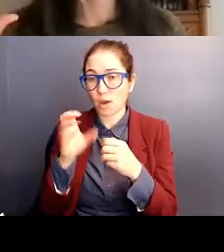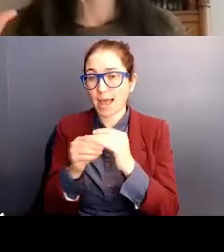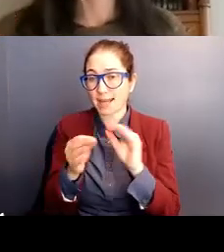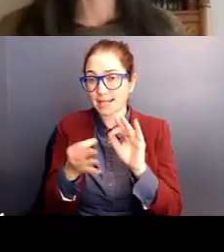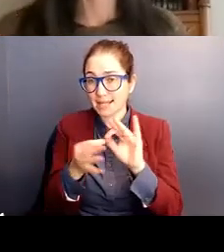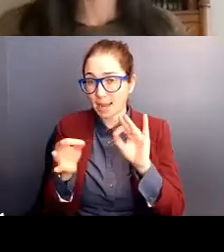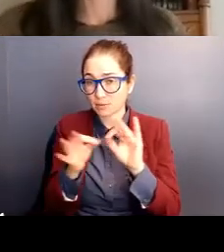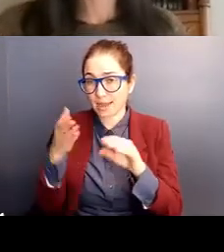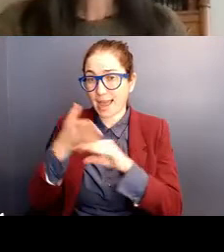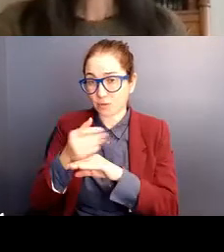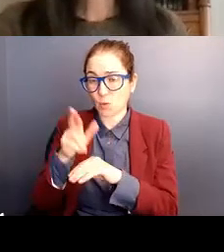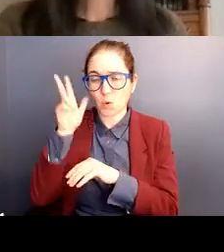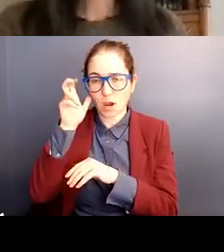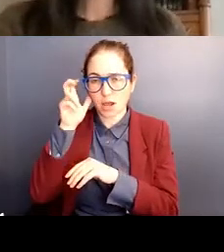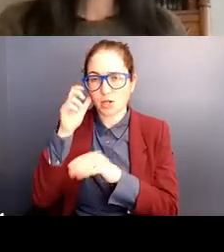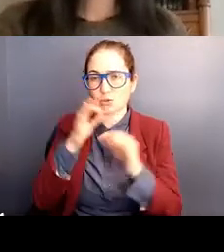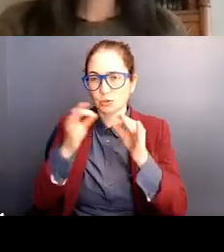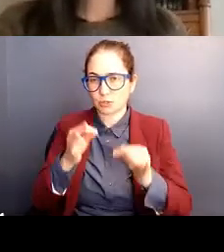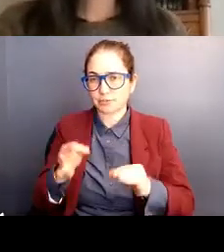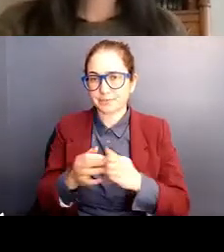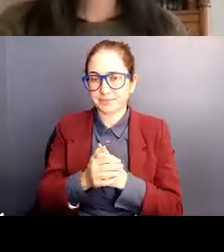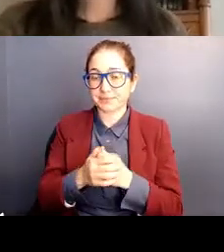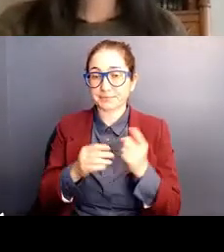audio description. And in this PowerPoint there's a link for some